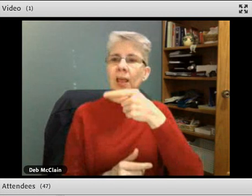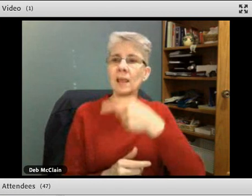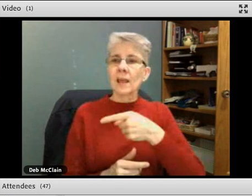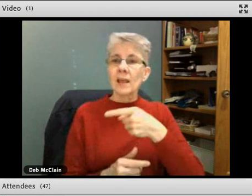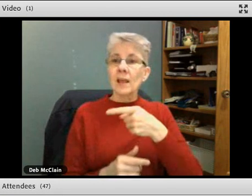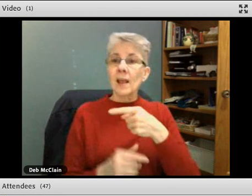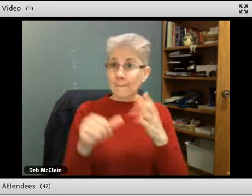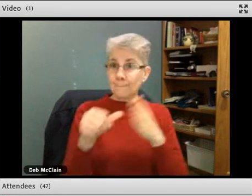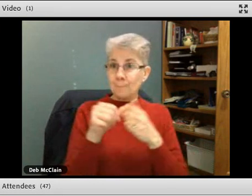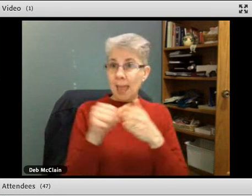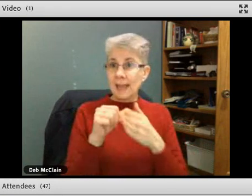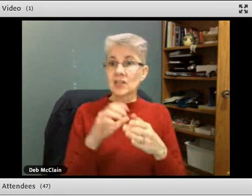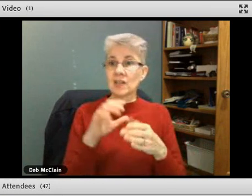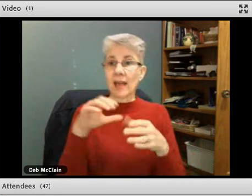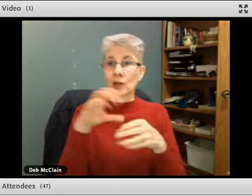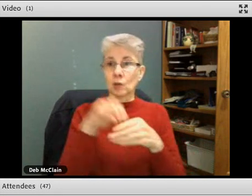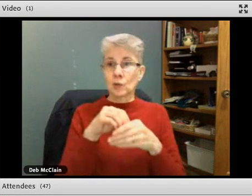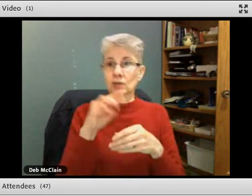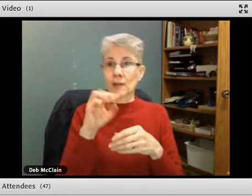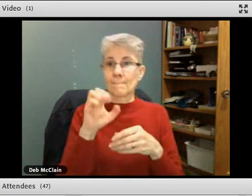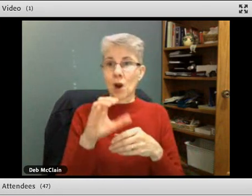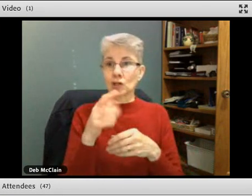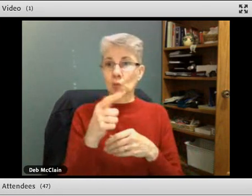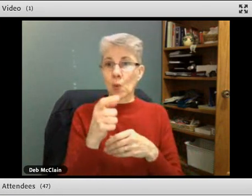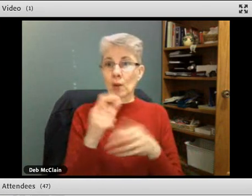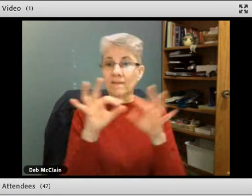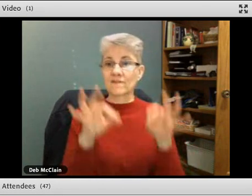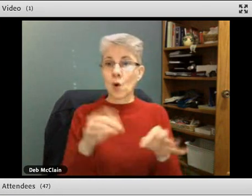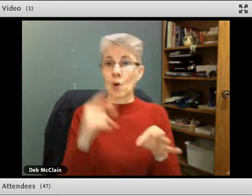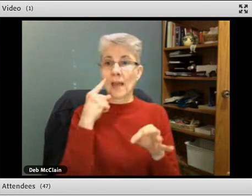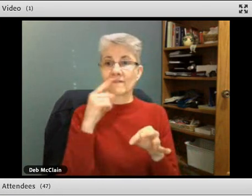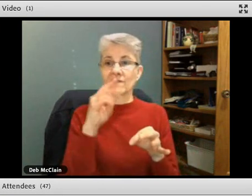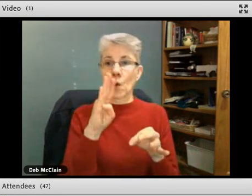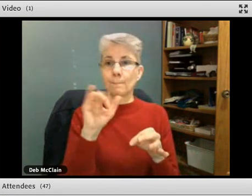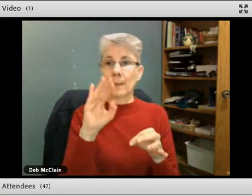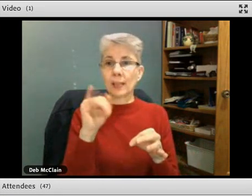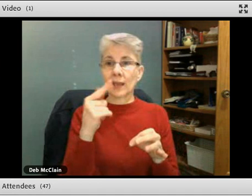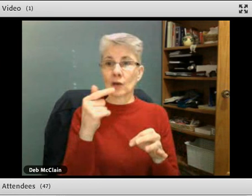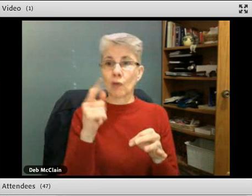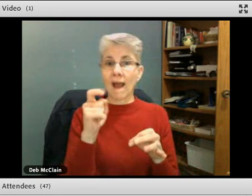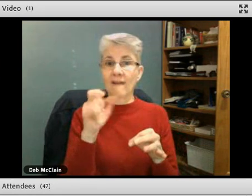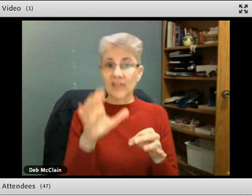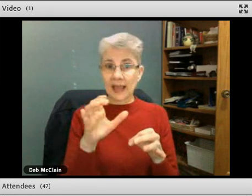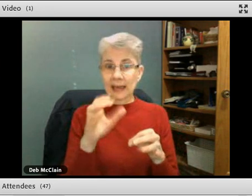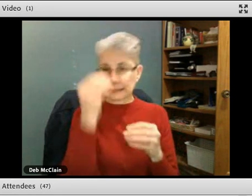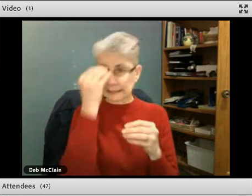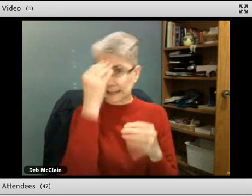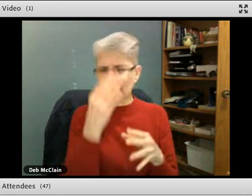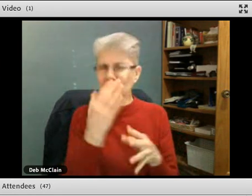for bibliographic data. Like I said, it's free. MARC 21 was actually -- It's the version of MARC